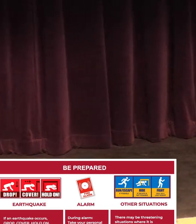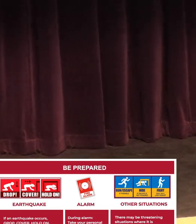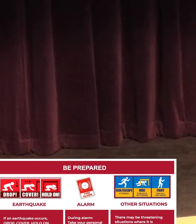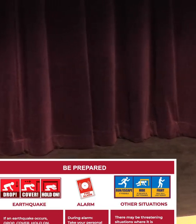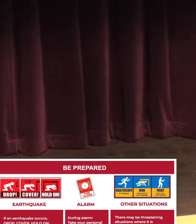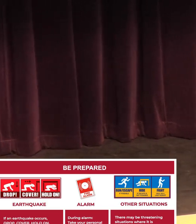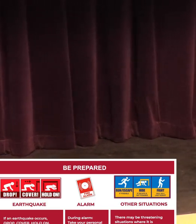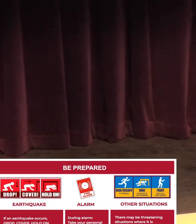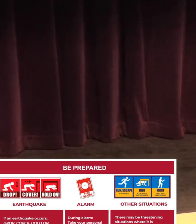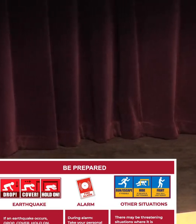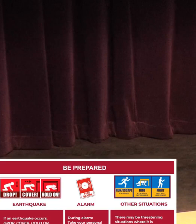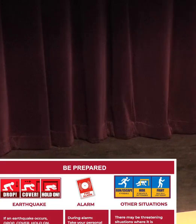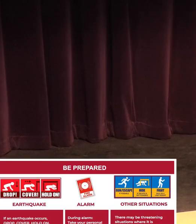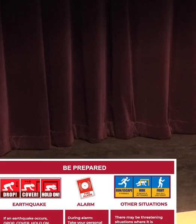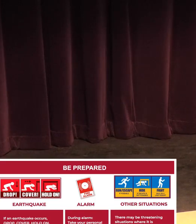emergency evacuation zones are